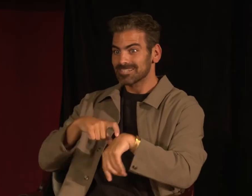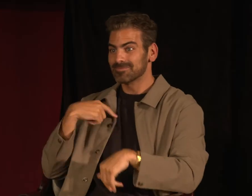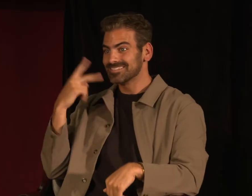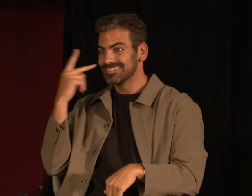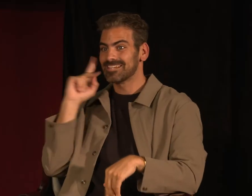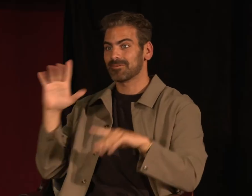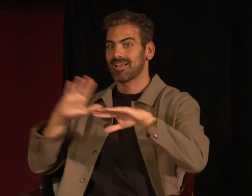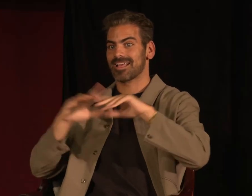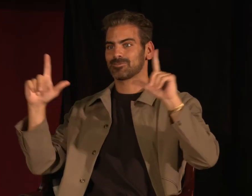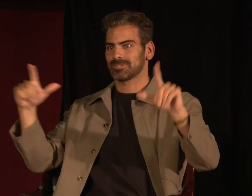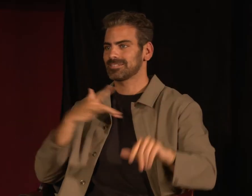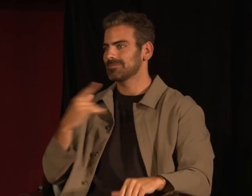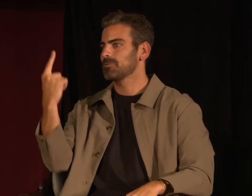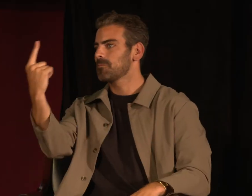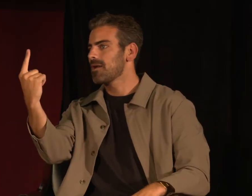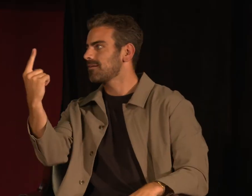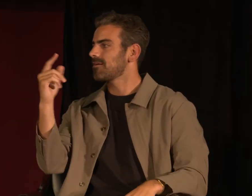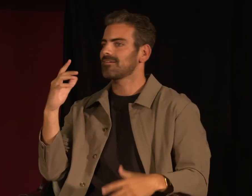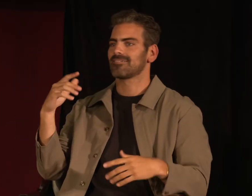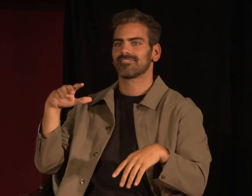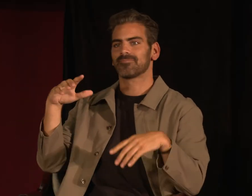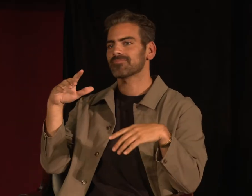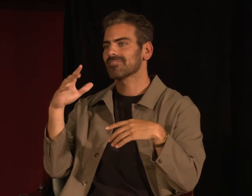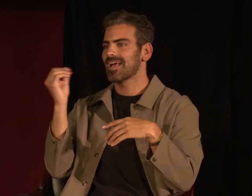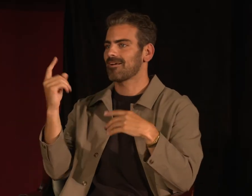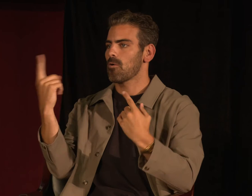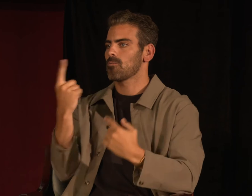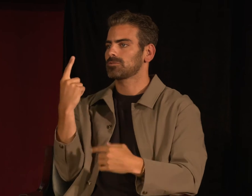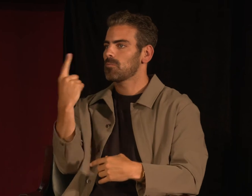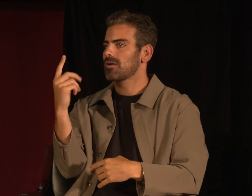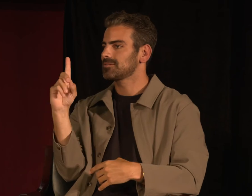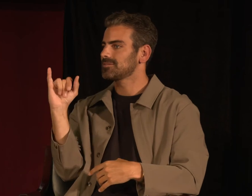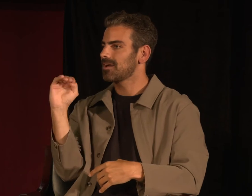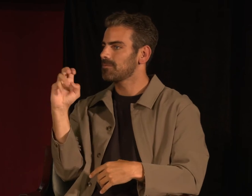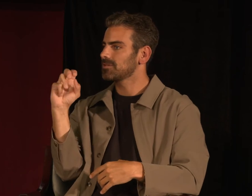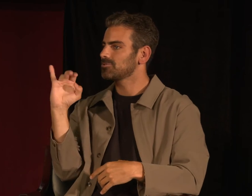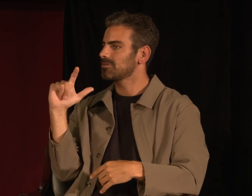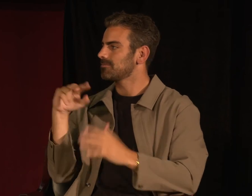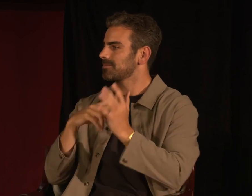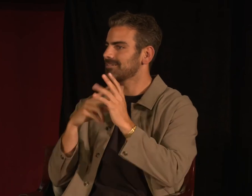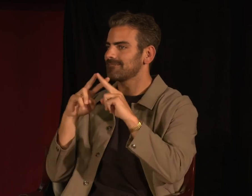To show them Deaf people are in fact, out here and we look incredible on the screen. Instead of the typical one Deaf character that's